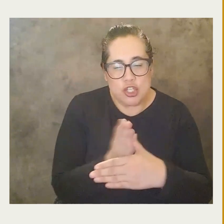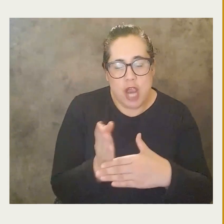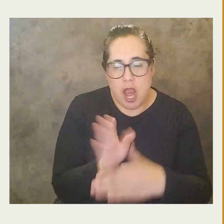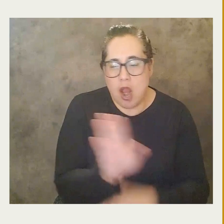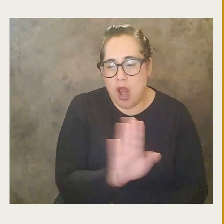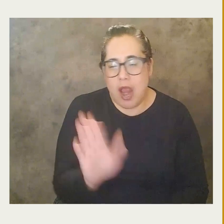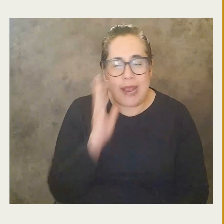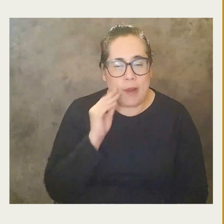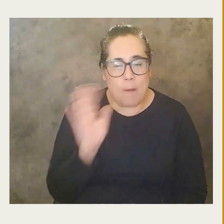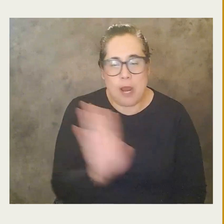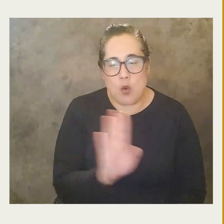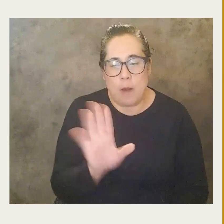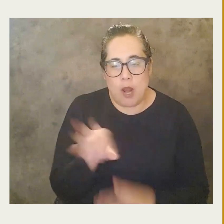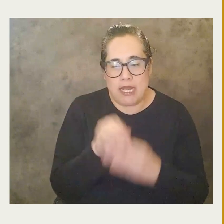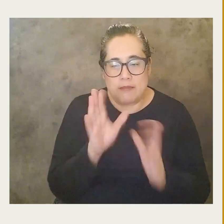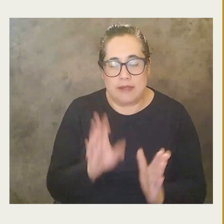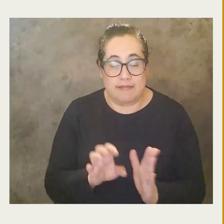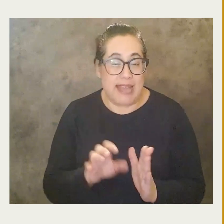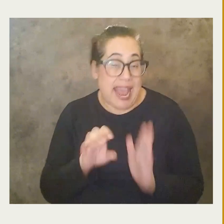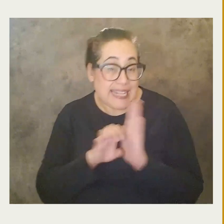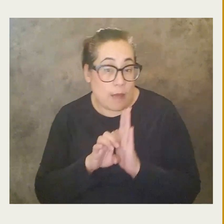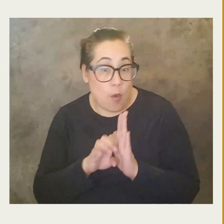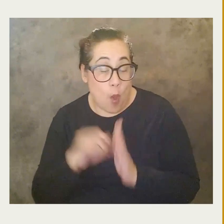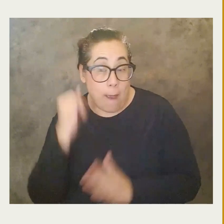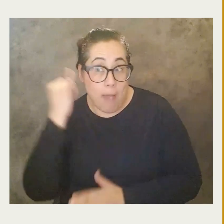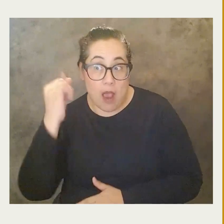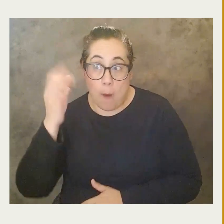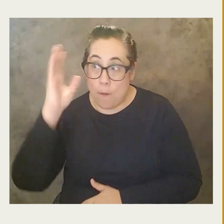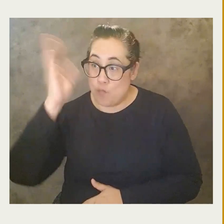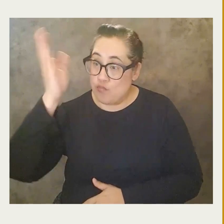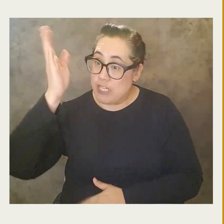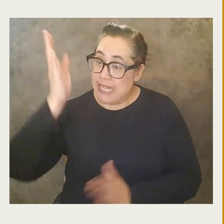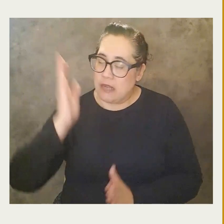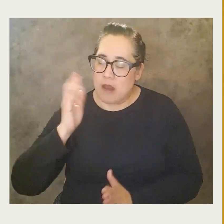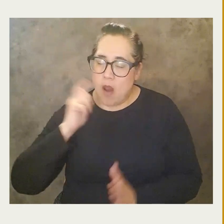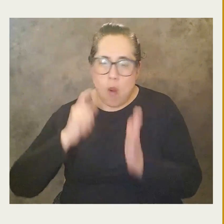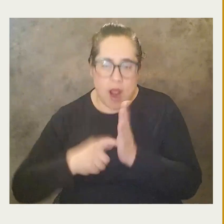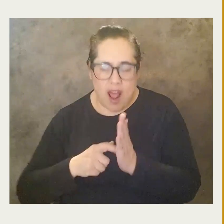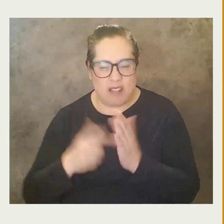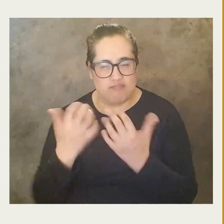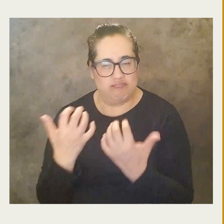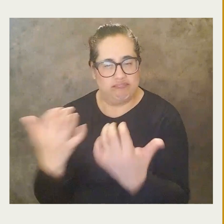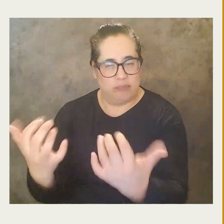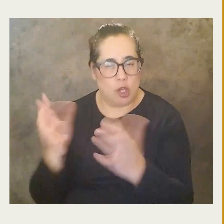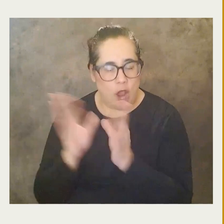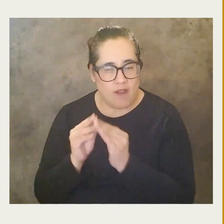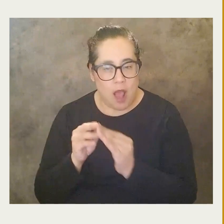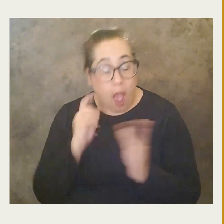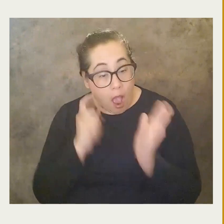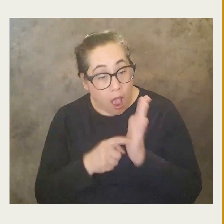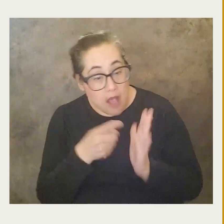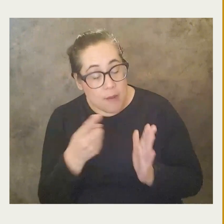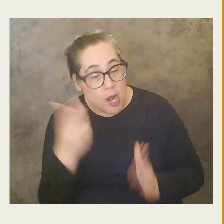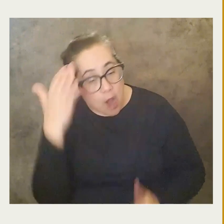For example, imagine a presenter at a ... conference recognizes someone they have known ... for 15 or 20 years.